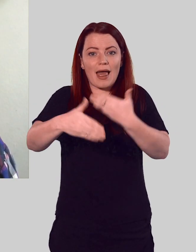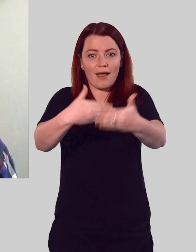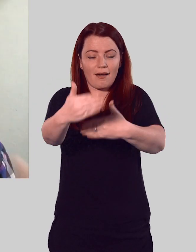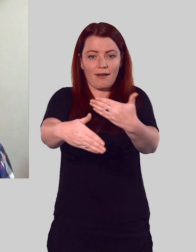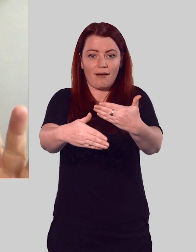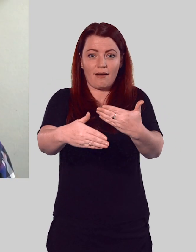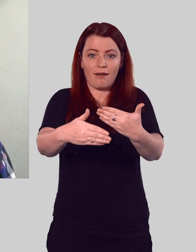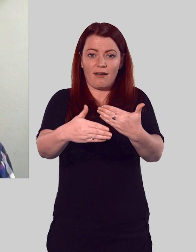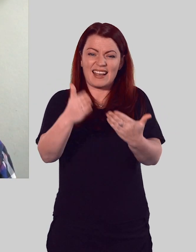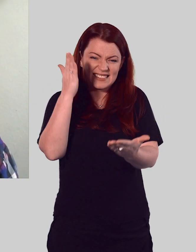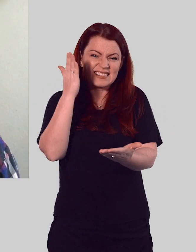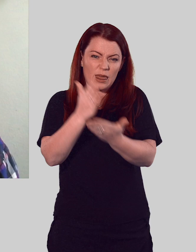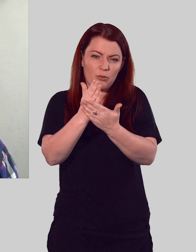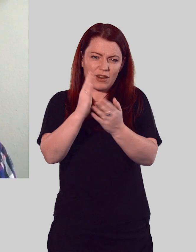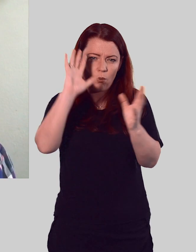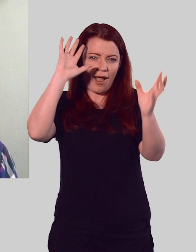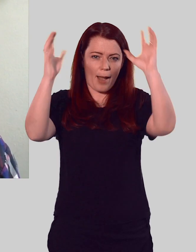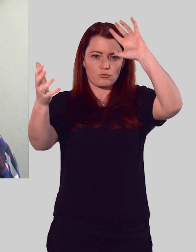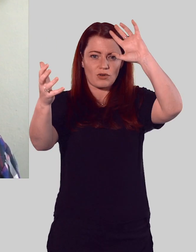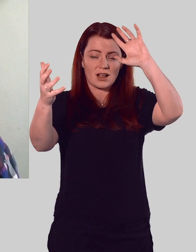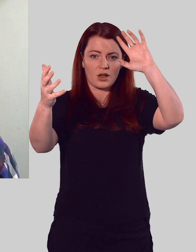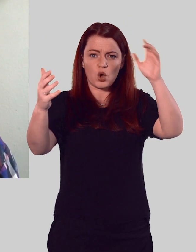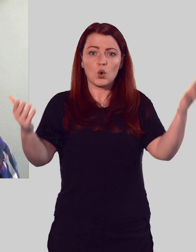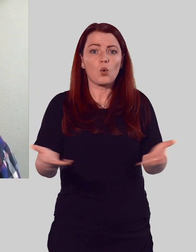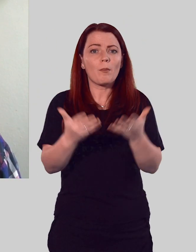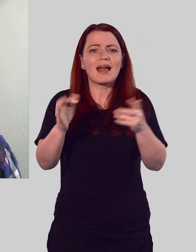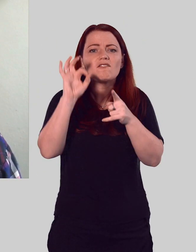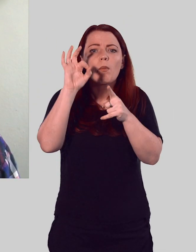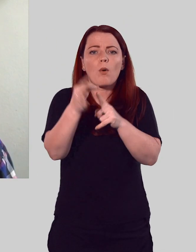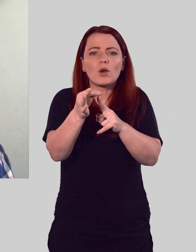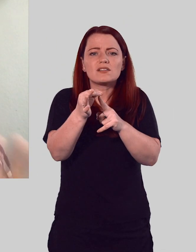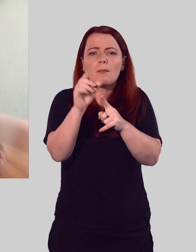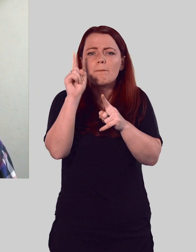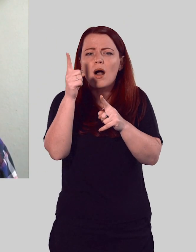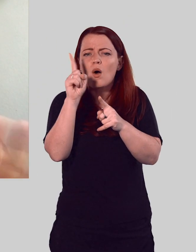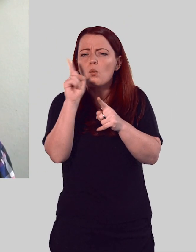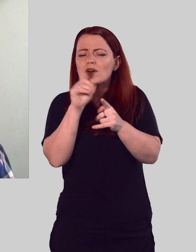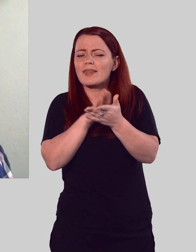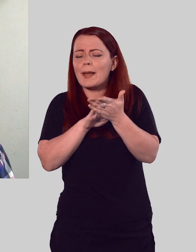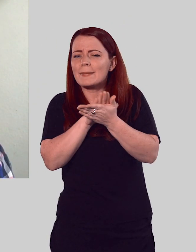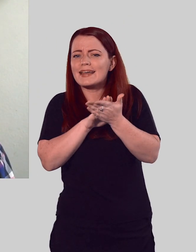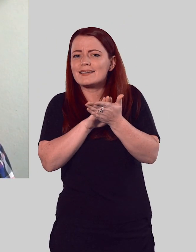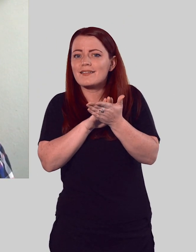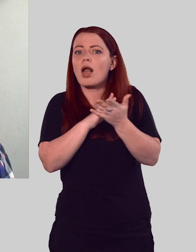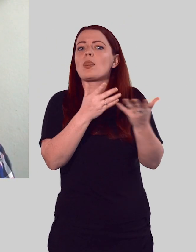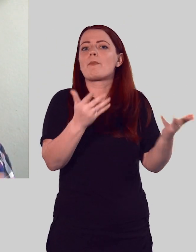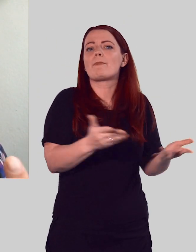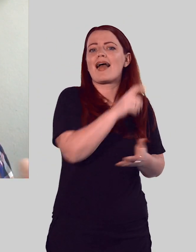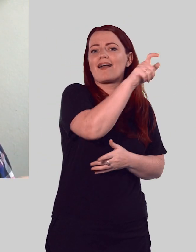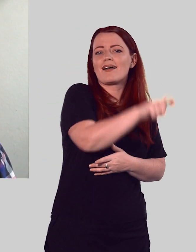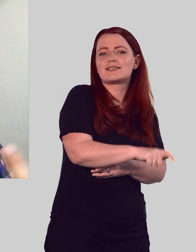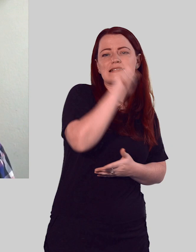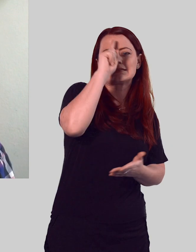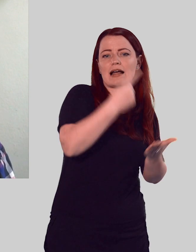you're just playing for points, but you're never told what you represent, but players would decide for themselves what they meant to find ways to subvert